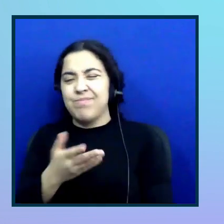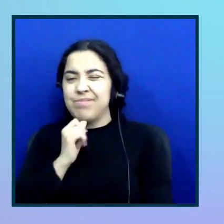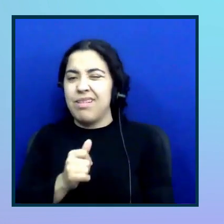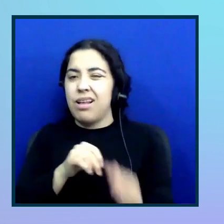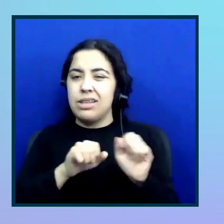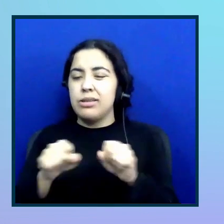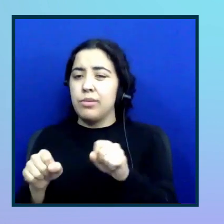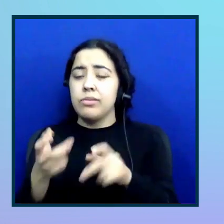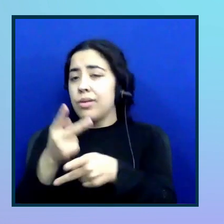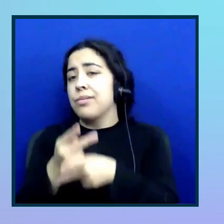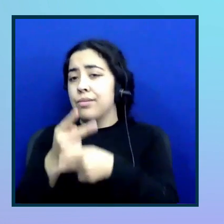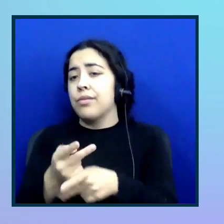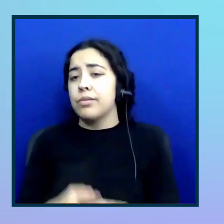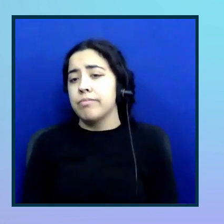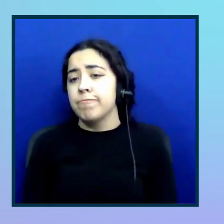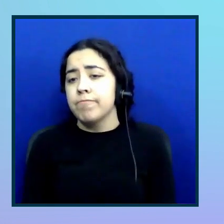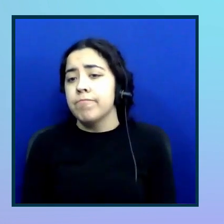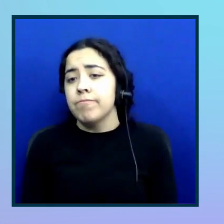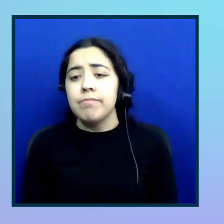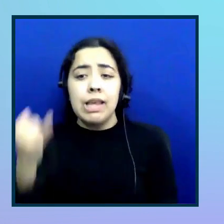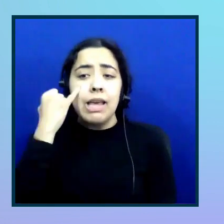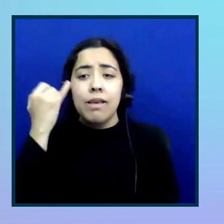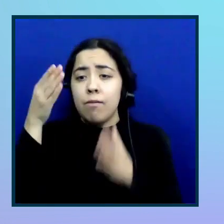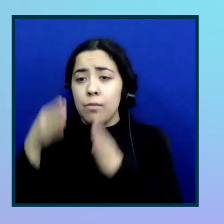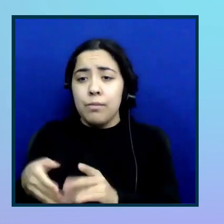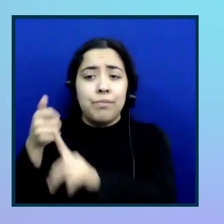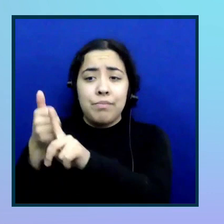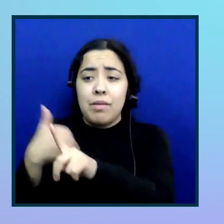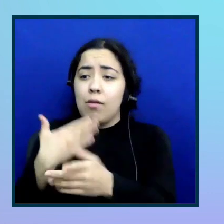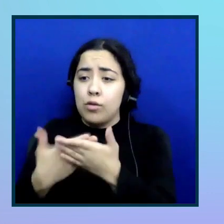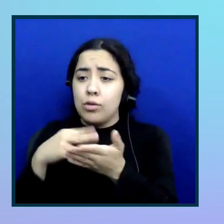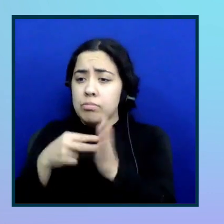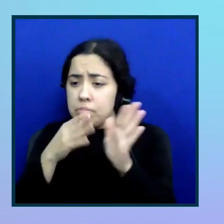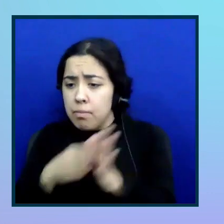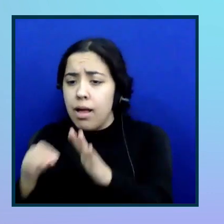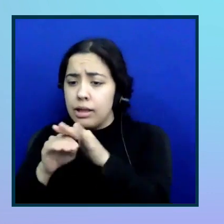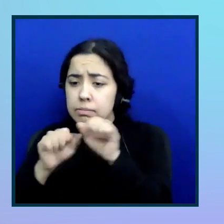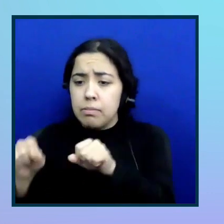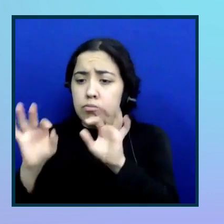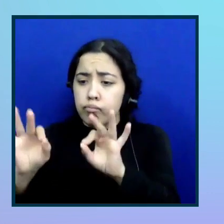So you really have to be careful, especially when someone has good intentions of making something accessible and maybe they don't necessarily